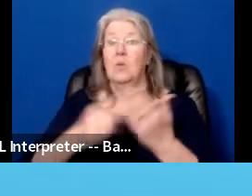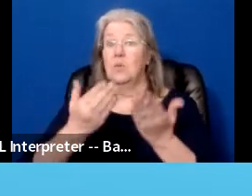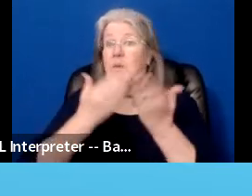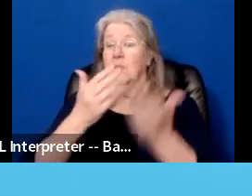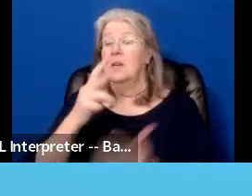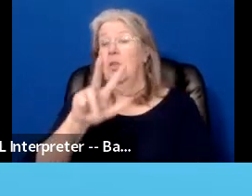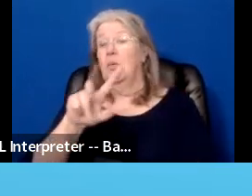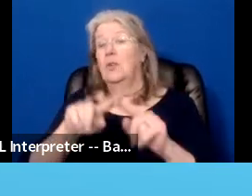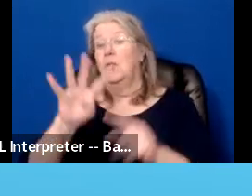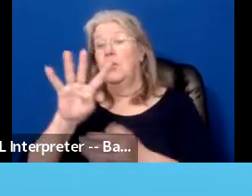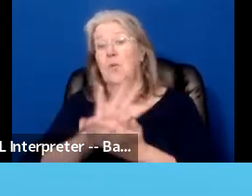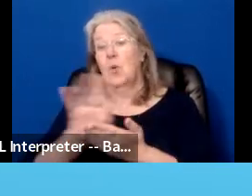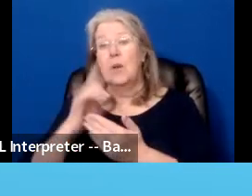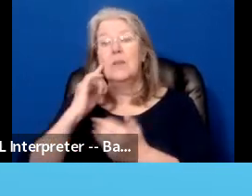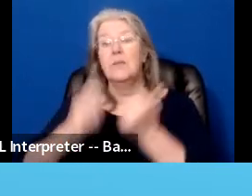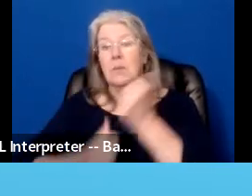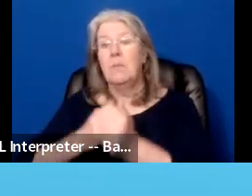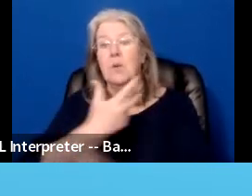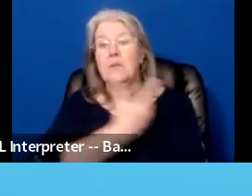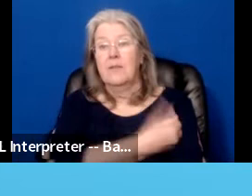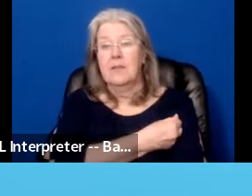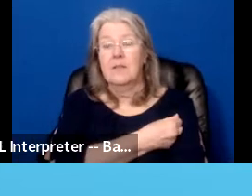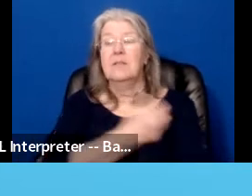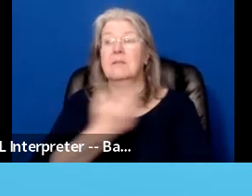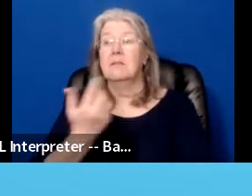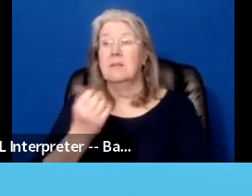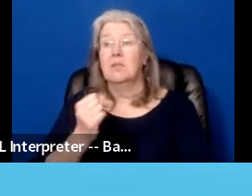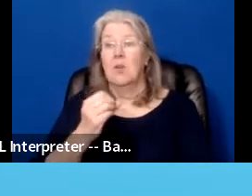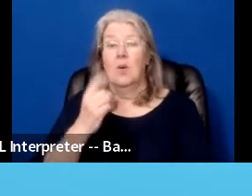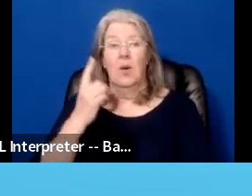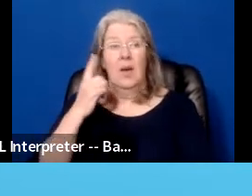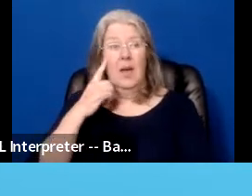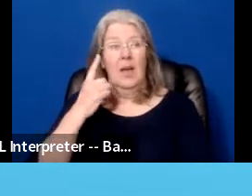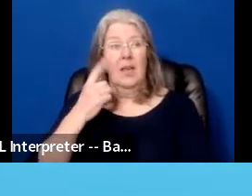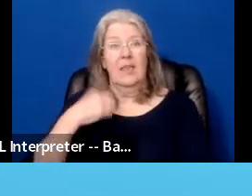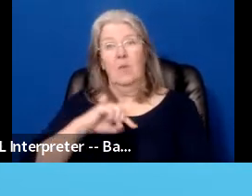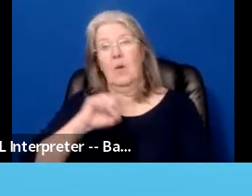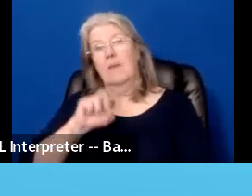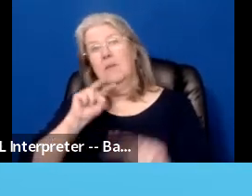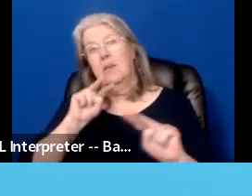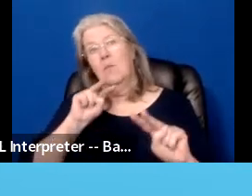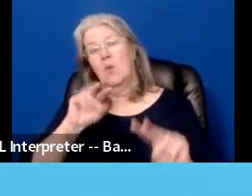for most of the vaccines, and I think that we will have to keep watching the CDC recommendations